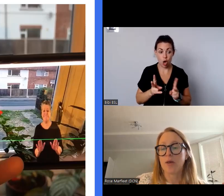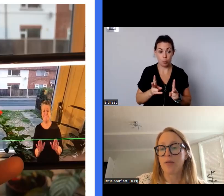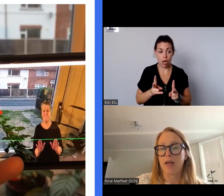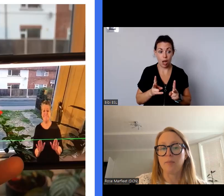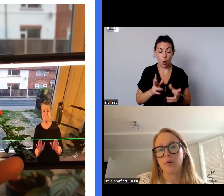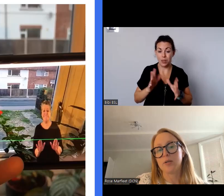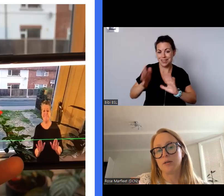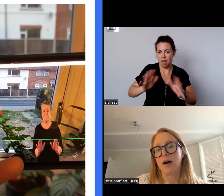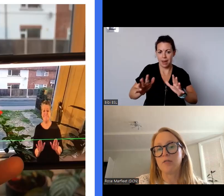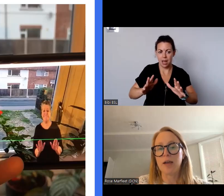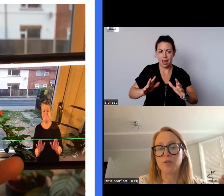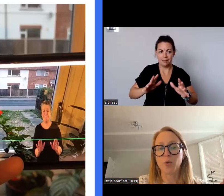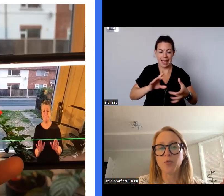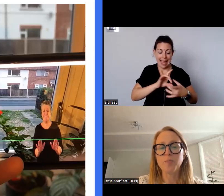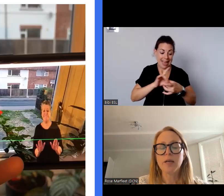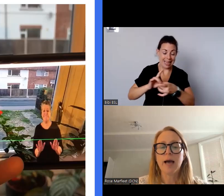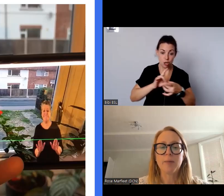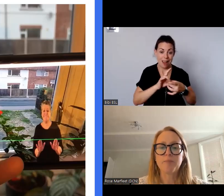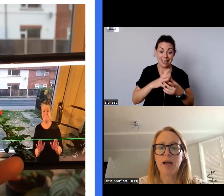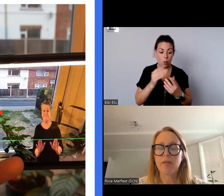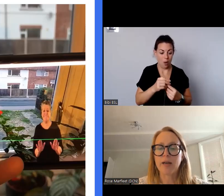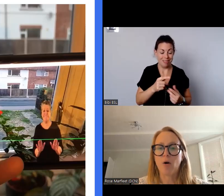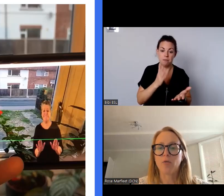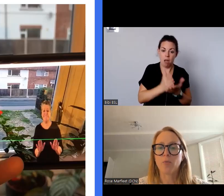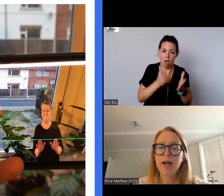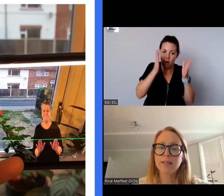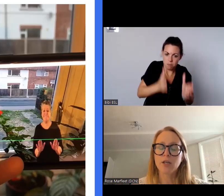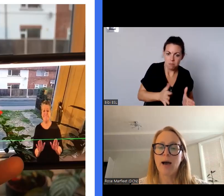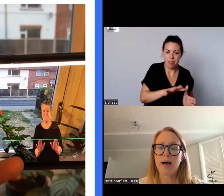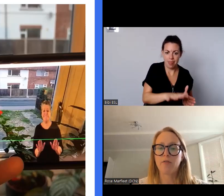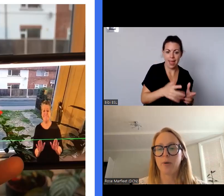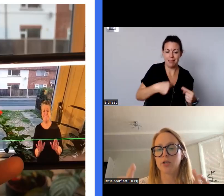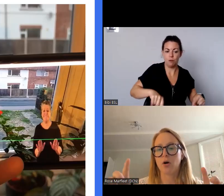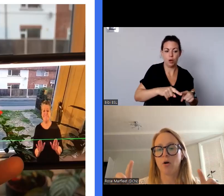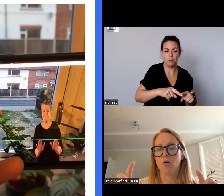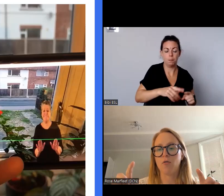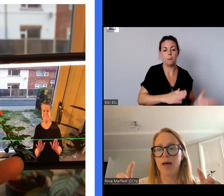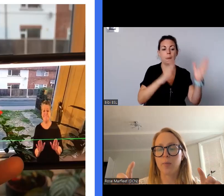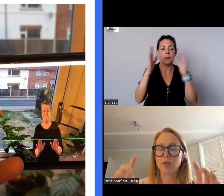with a person live in the room. Then on the right, you have a picture of a person